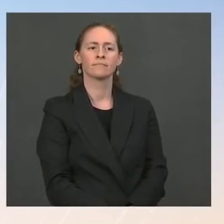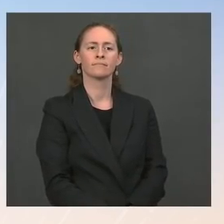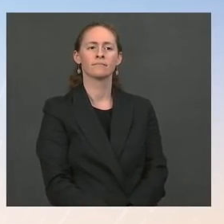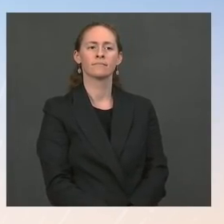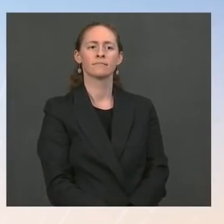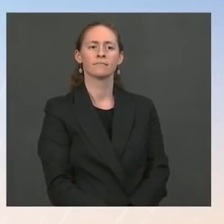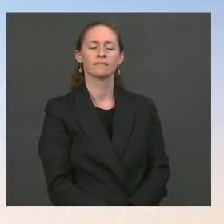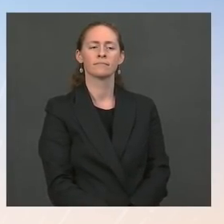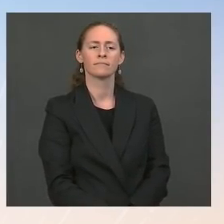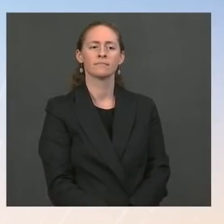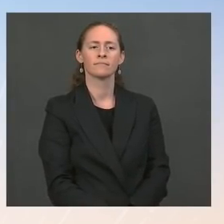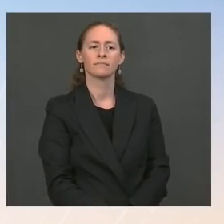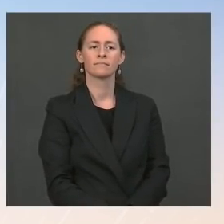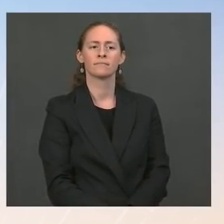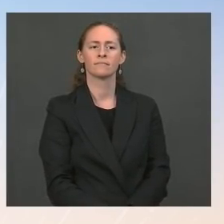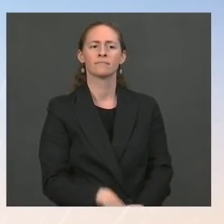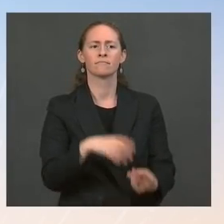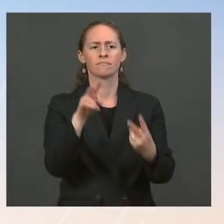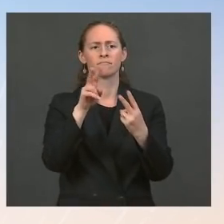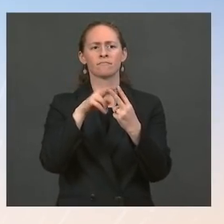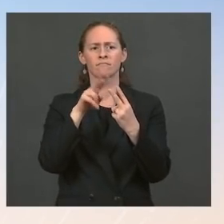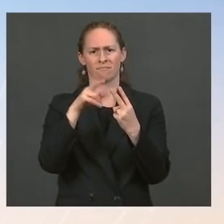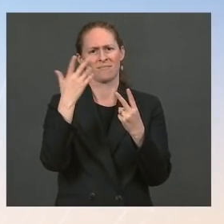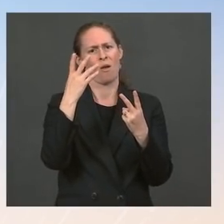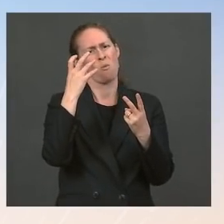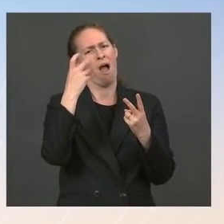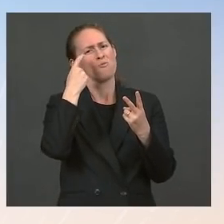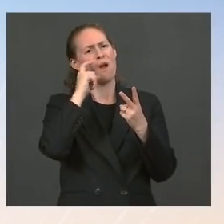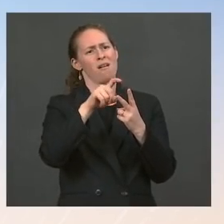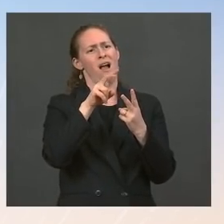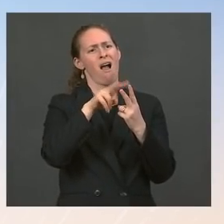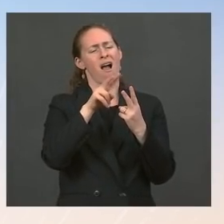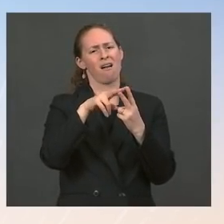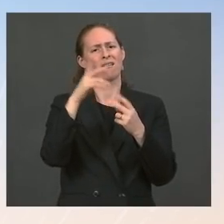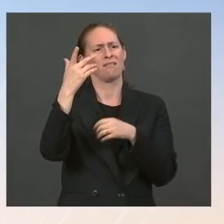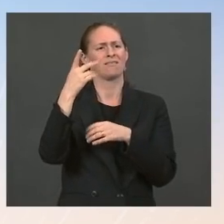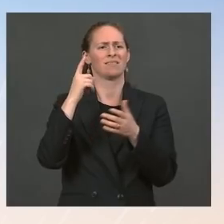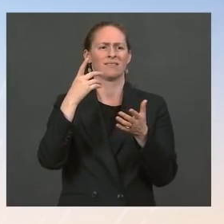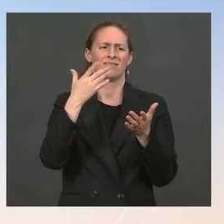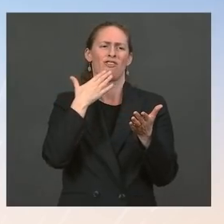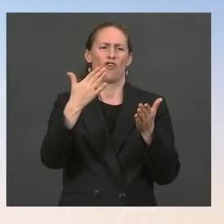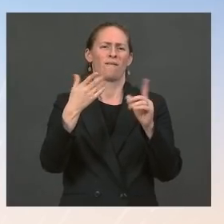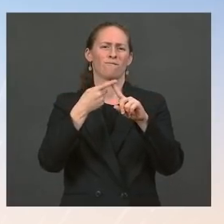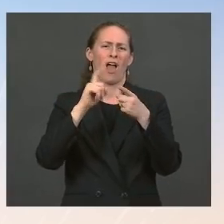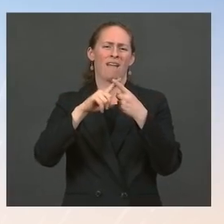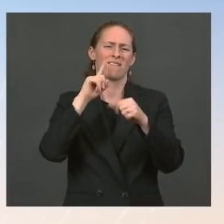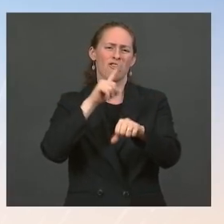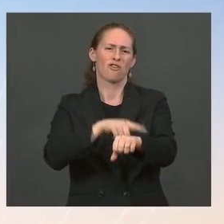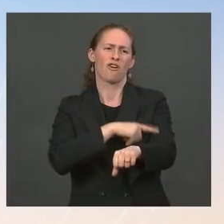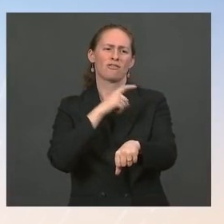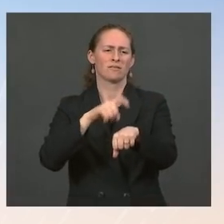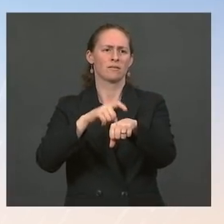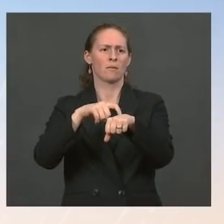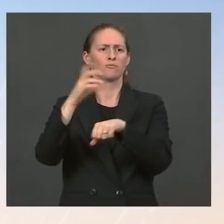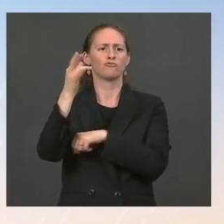of his longtime friend, former Senator Chris Dodd, and the opening of a center at the University of Connecticut,